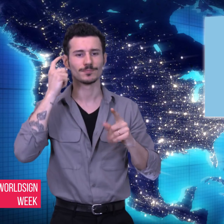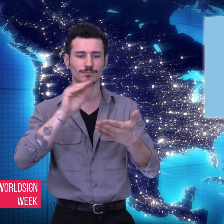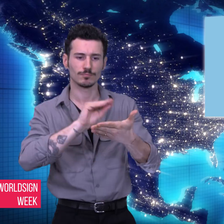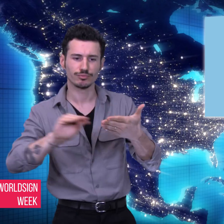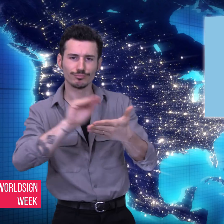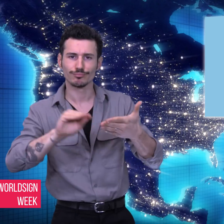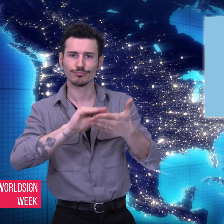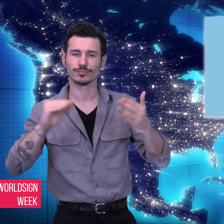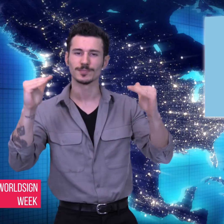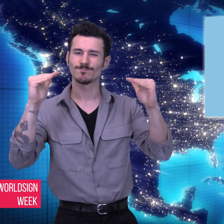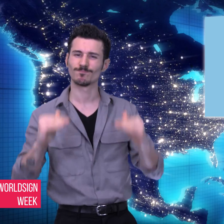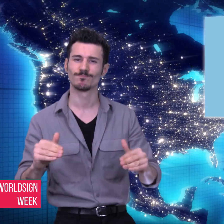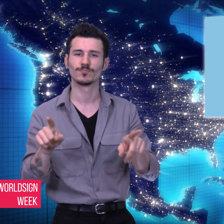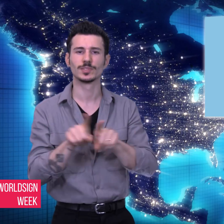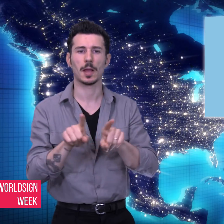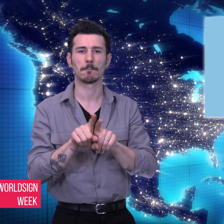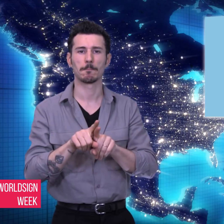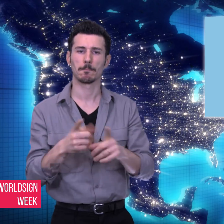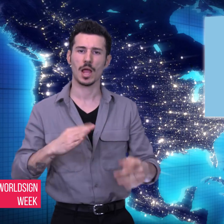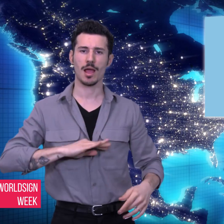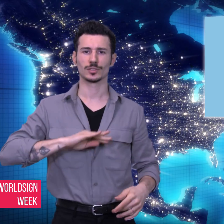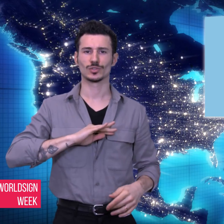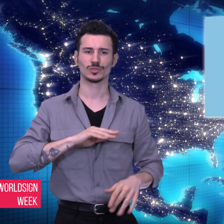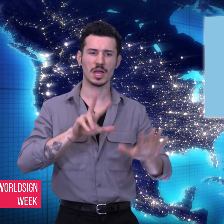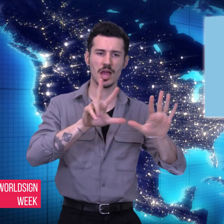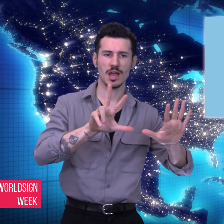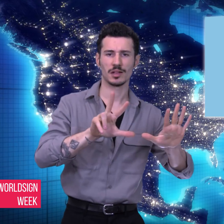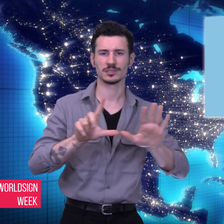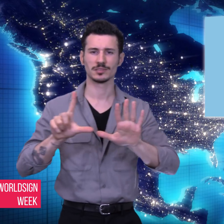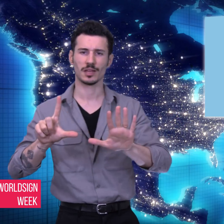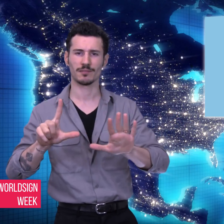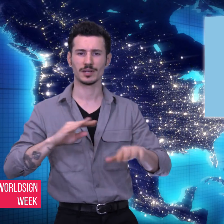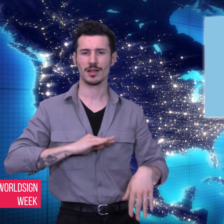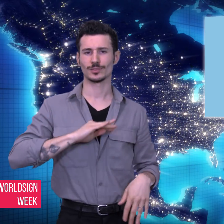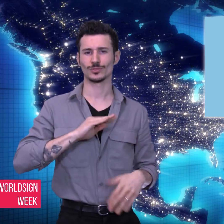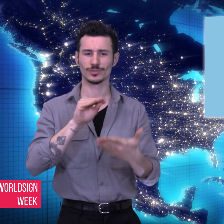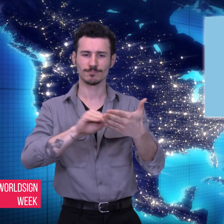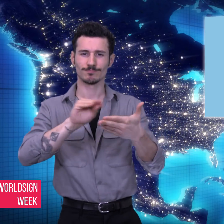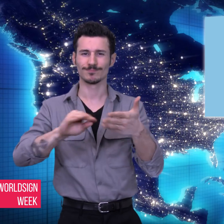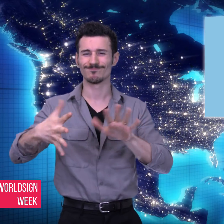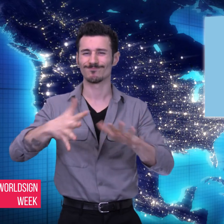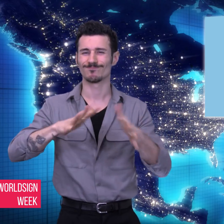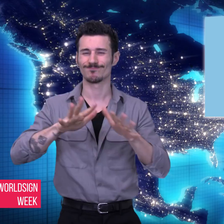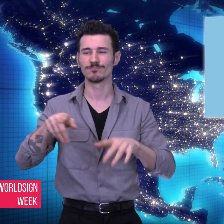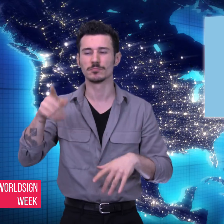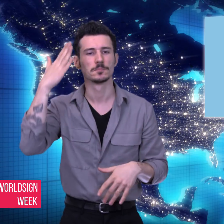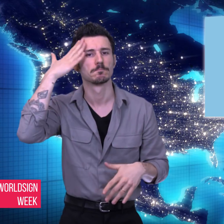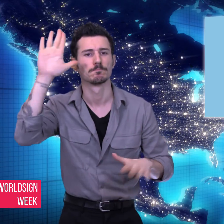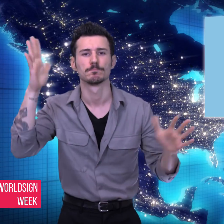child and he didn’t understand the words “age”